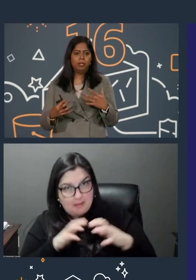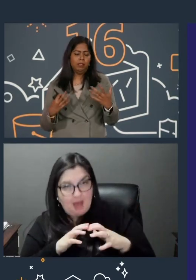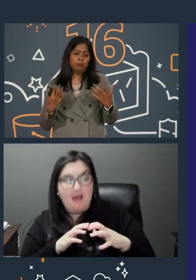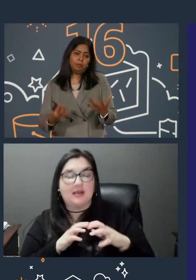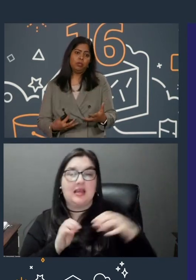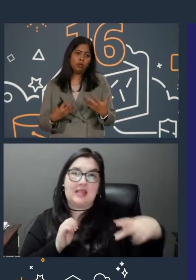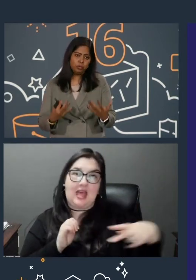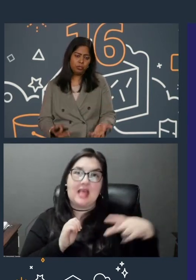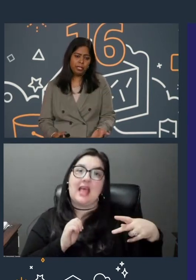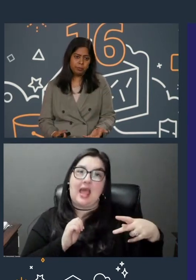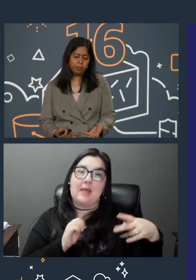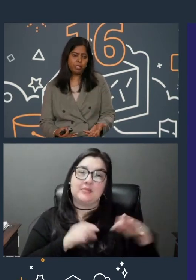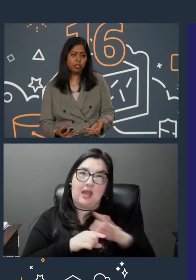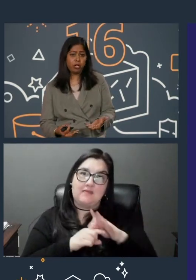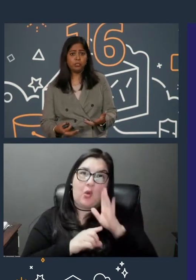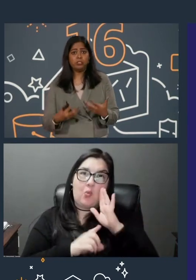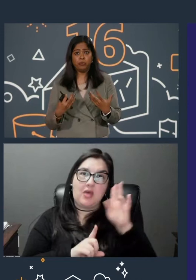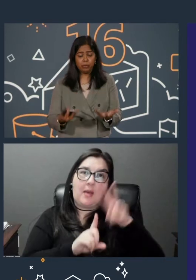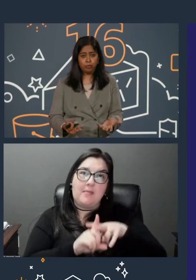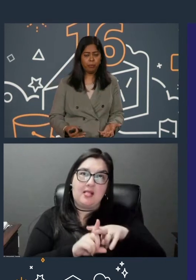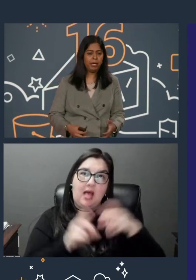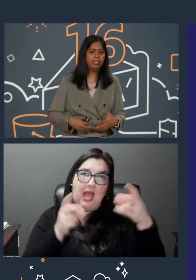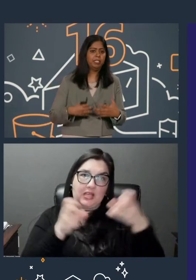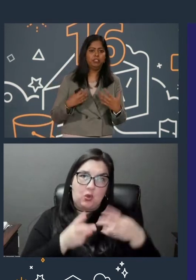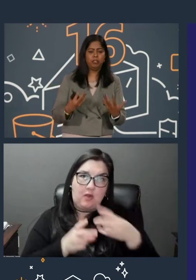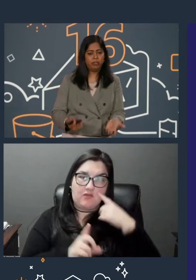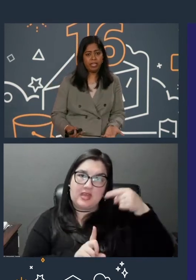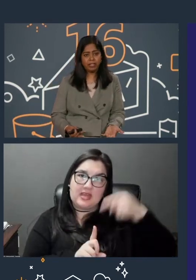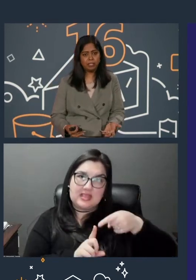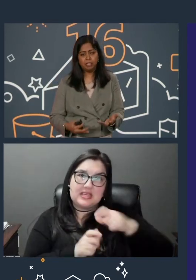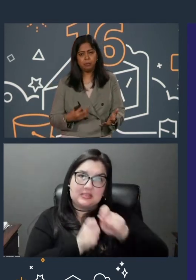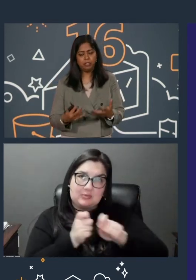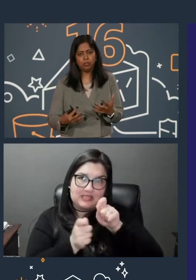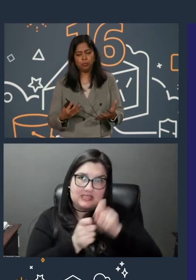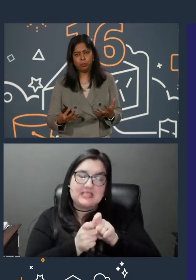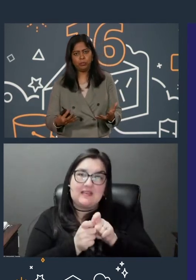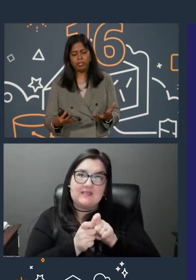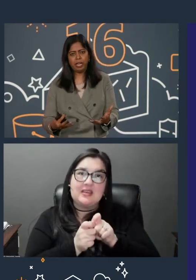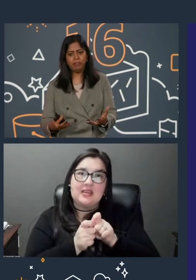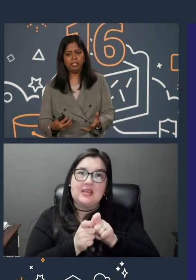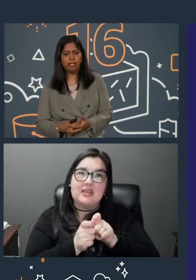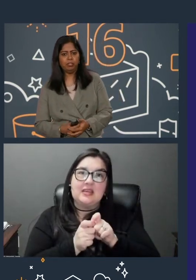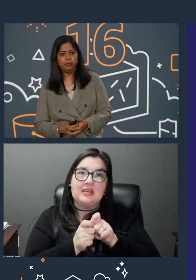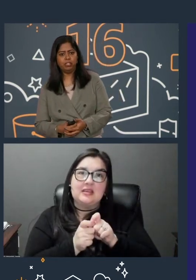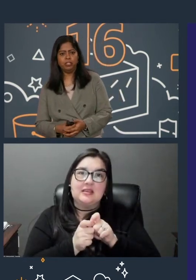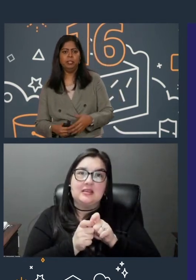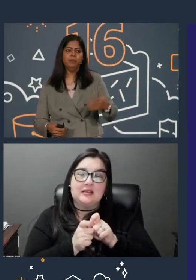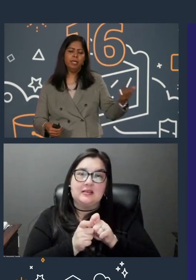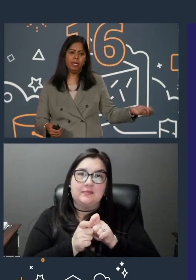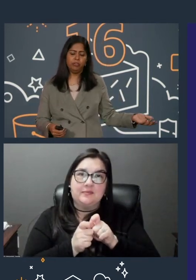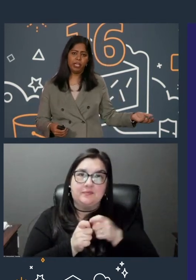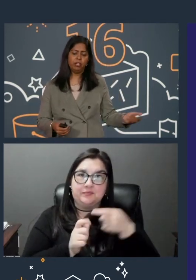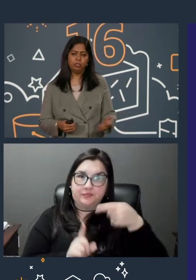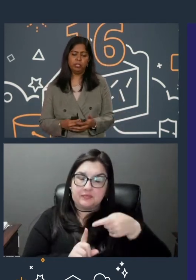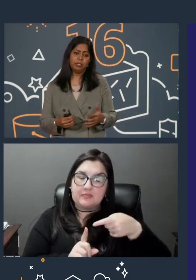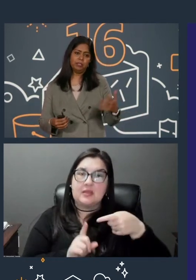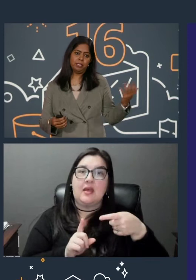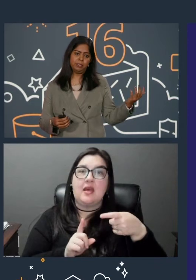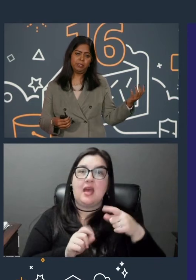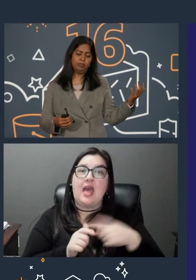in the code to that particular object to reformat it, or redact it based on what we have in the Lambda function. And the get object...